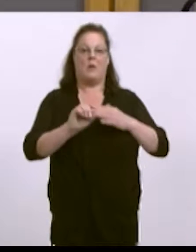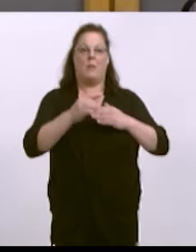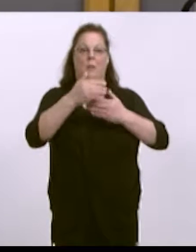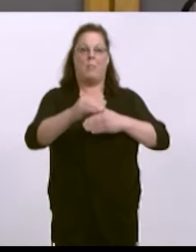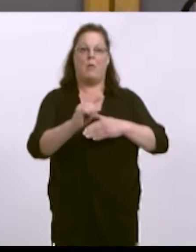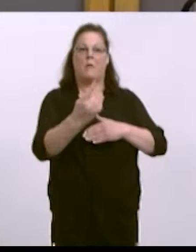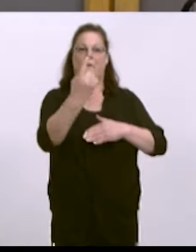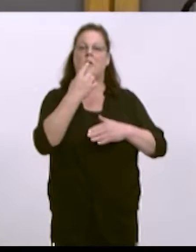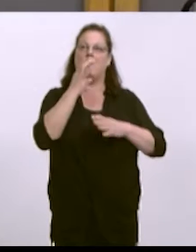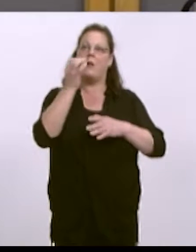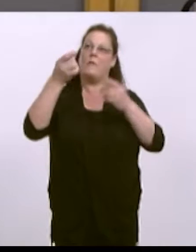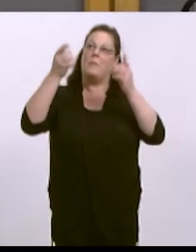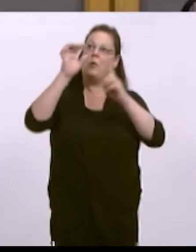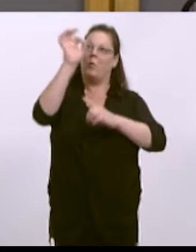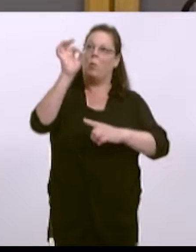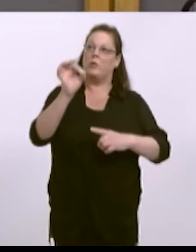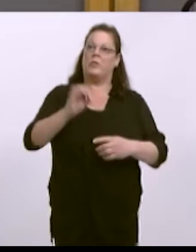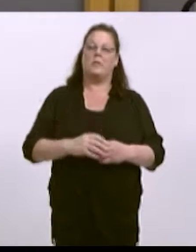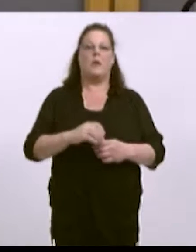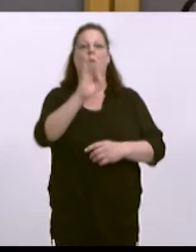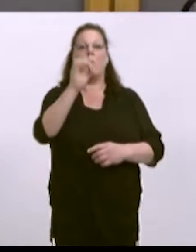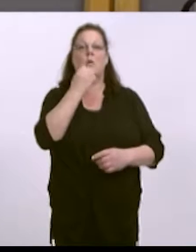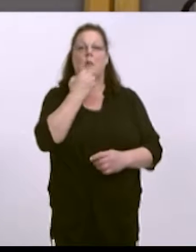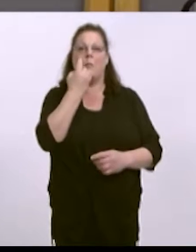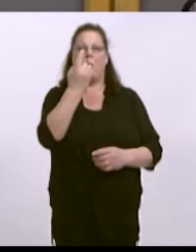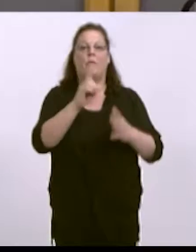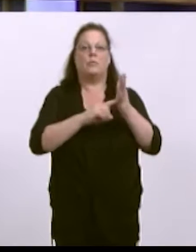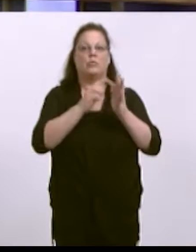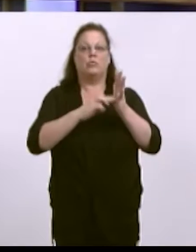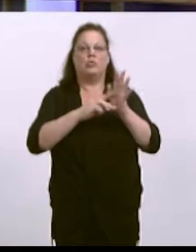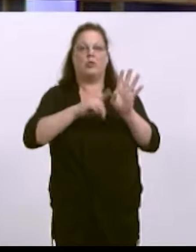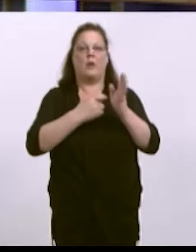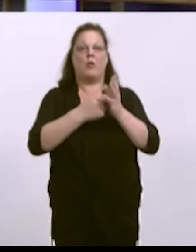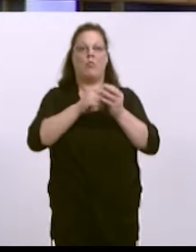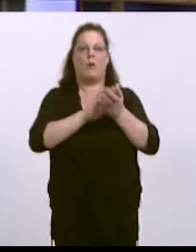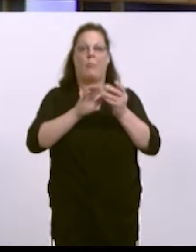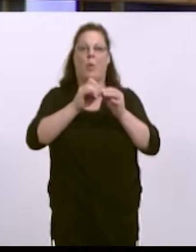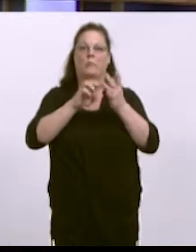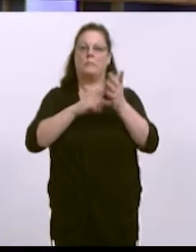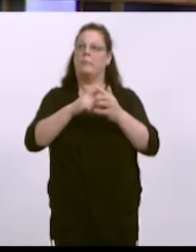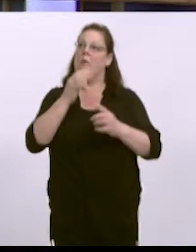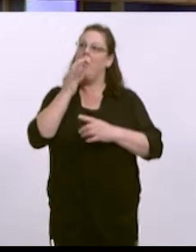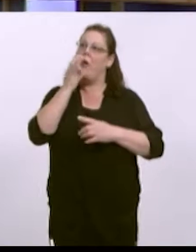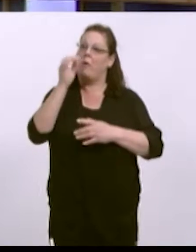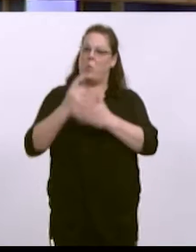iír Prif Weinidog, aír cwestiwn cyntaf, Jenny Rathbone. Jenny Rathbone: 1. A wnaiff y Prif Weinidog roi'r wybodaeth ddiweddaraf am y cyllid sydd